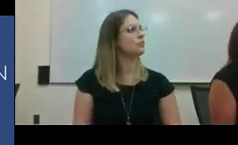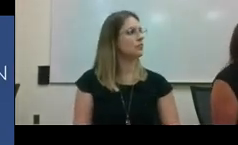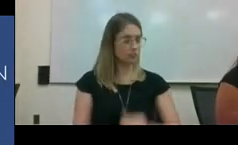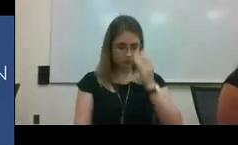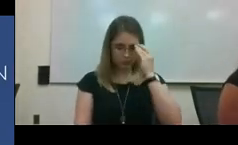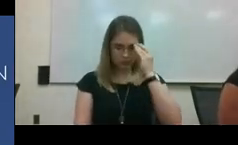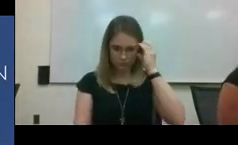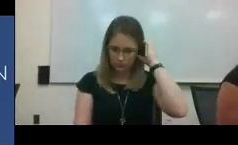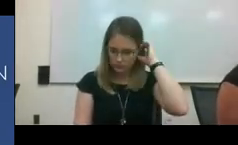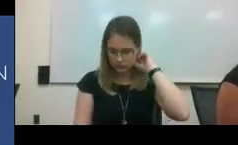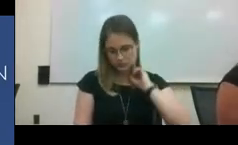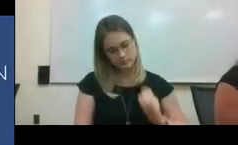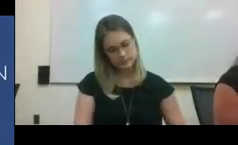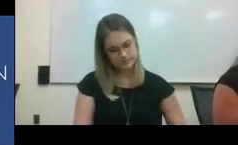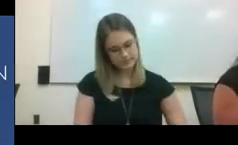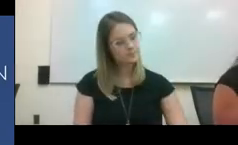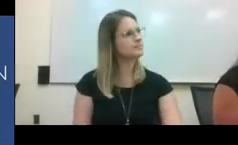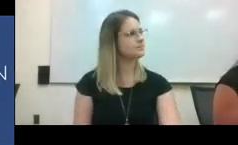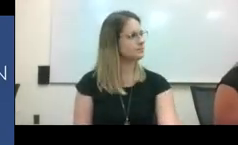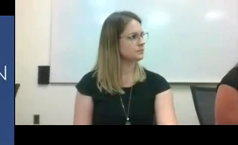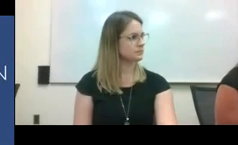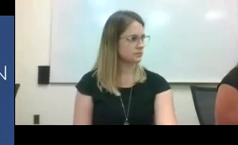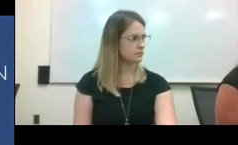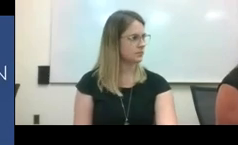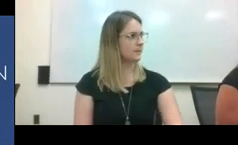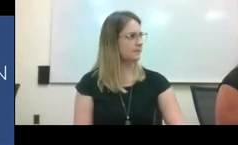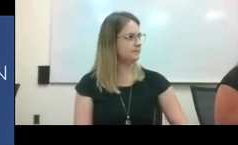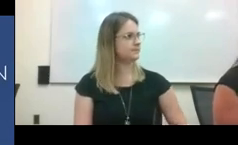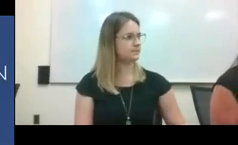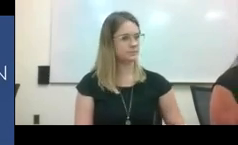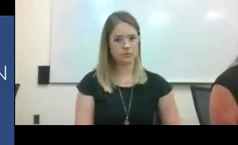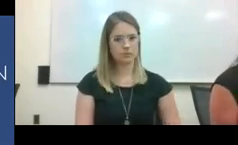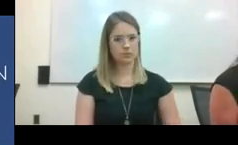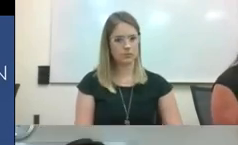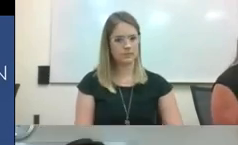I just wanna add also to that. Kristina is right. In Morocco, we didn't really take a look at that information.